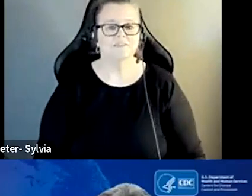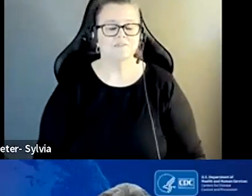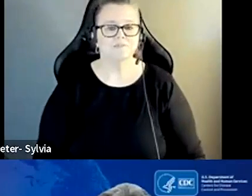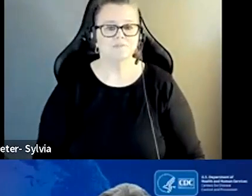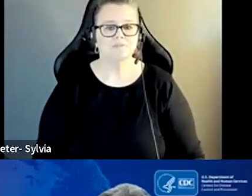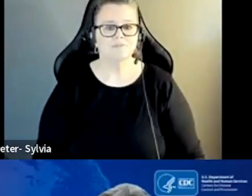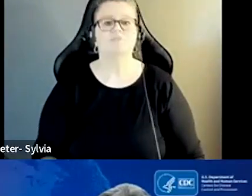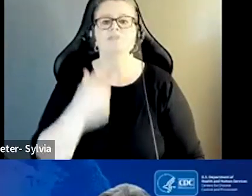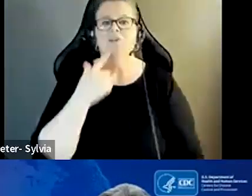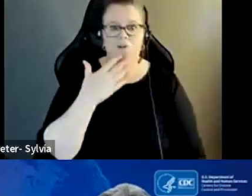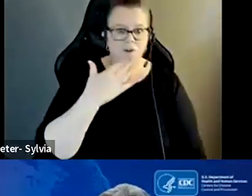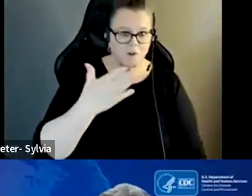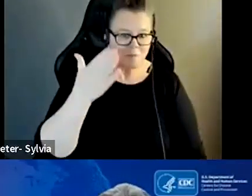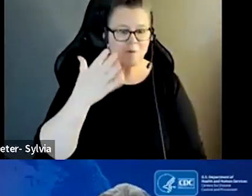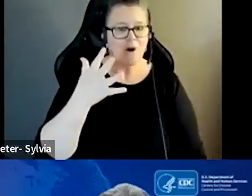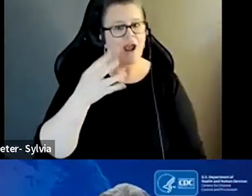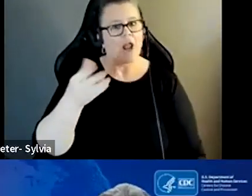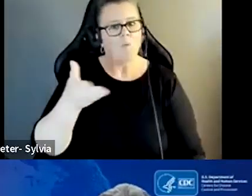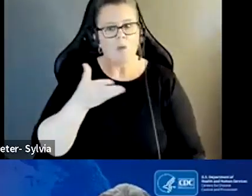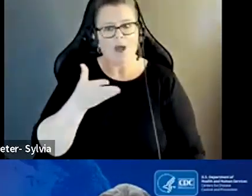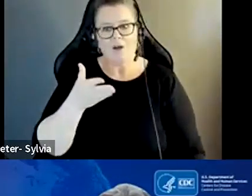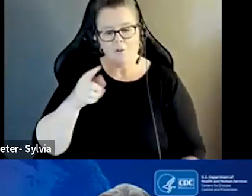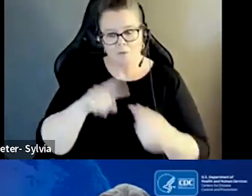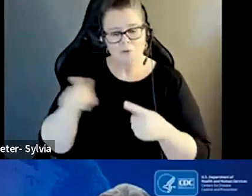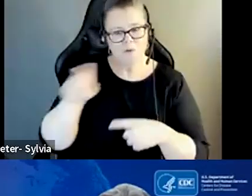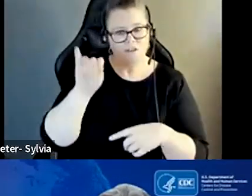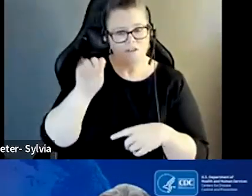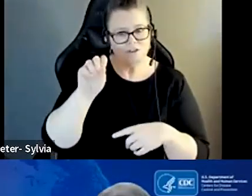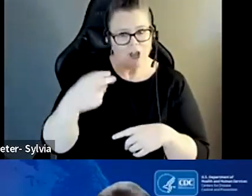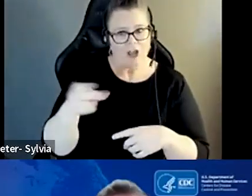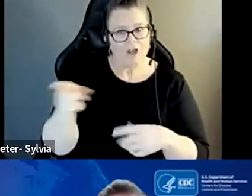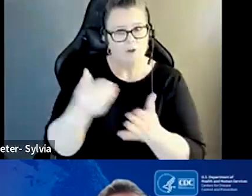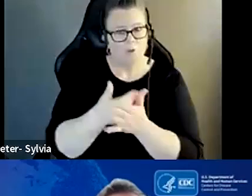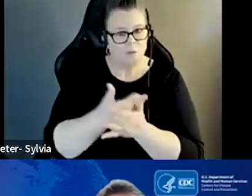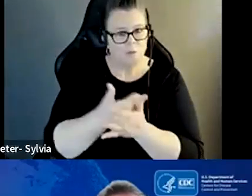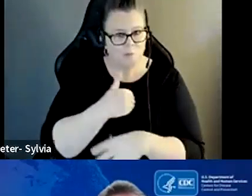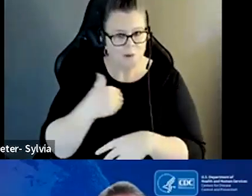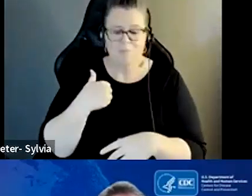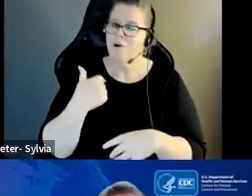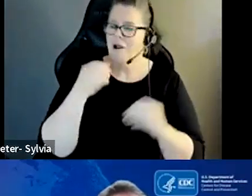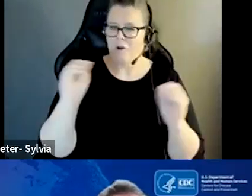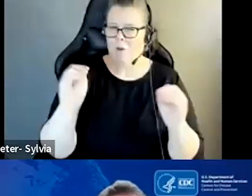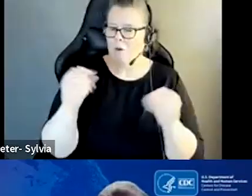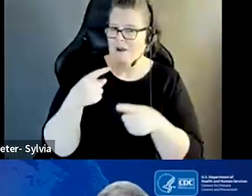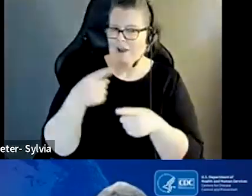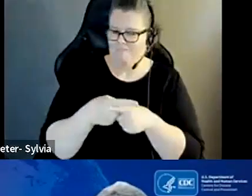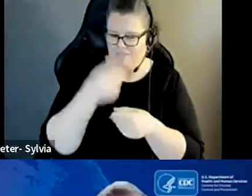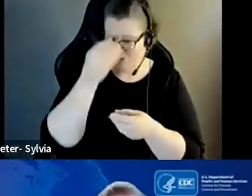Good morning, David, and welcome to our new member, Joshua. No conflicts to report. Thanks, Octavio. Dr. Medows.